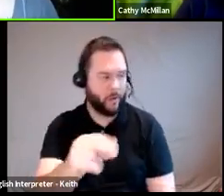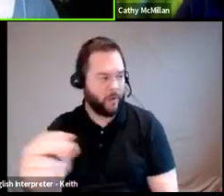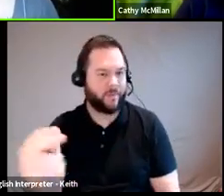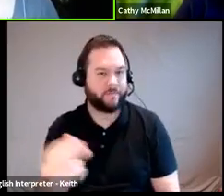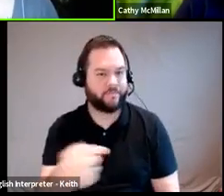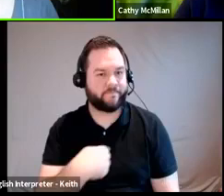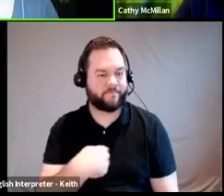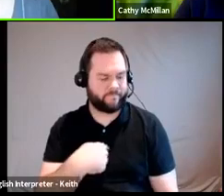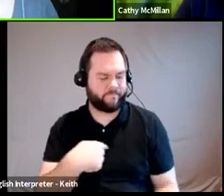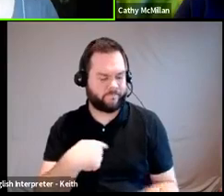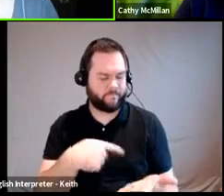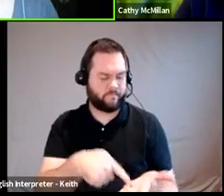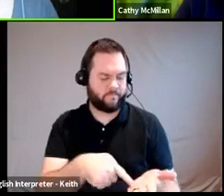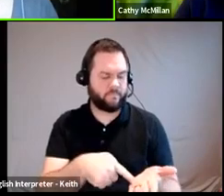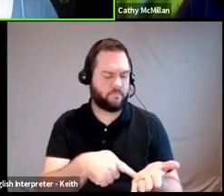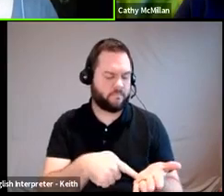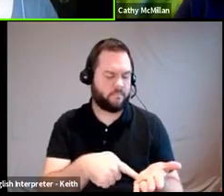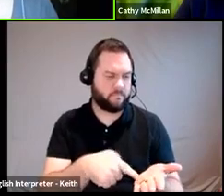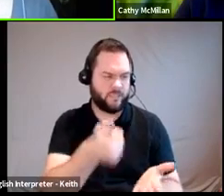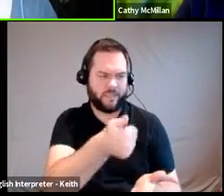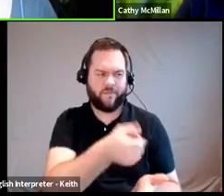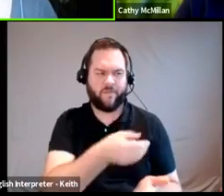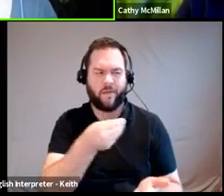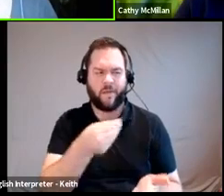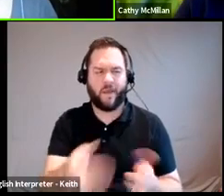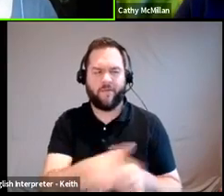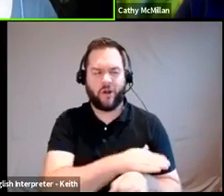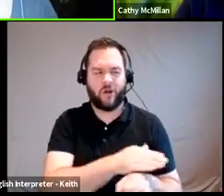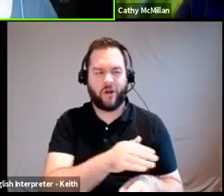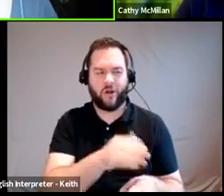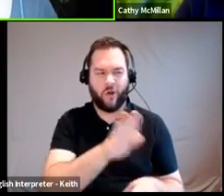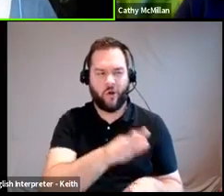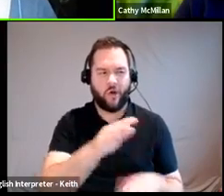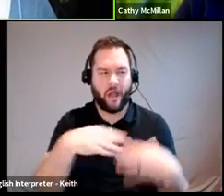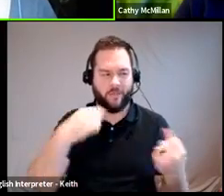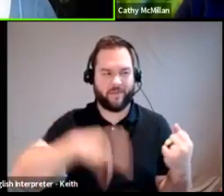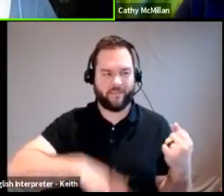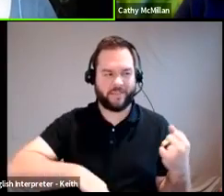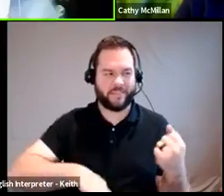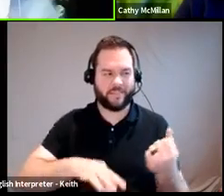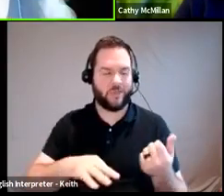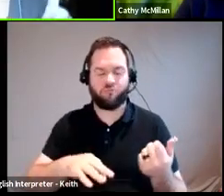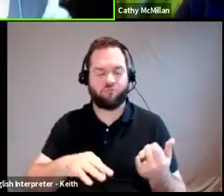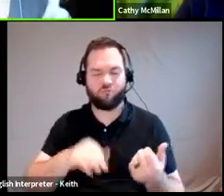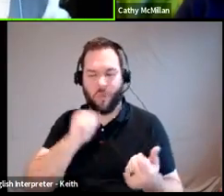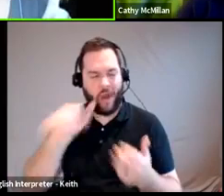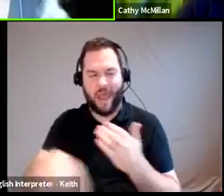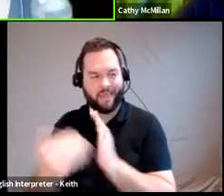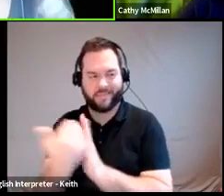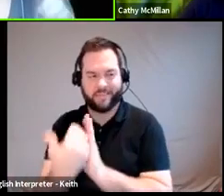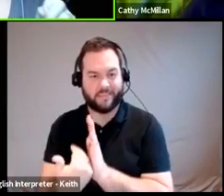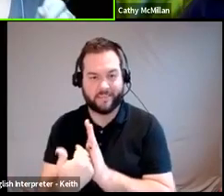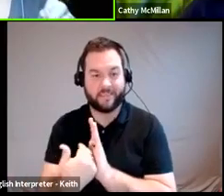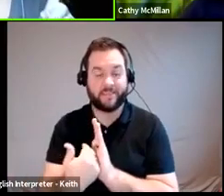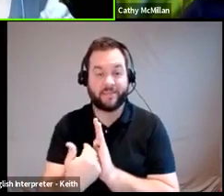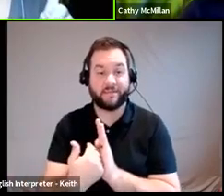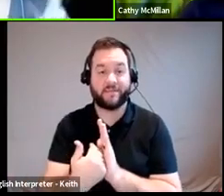do it do a second assessment and they're like, they look at me now they're like, they look at me and they're like, we know you could pay it was extended medical so we're not going to put you on the list at